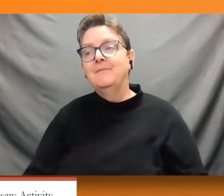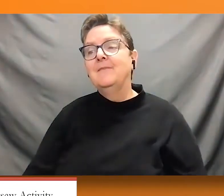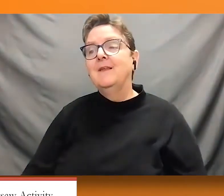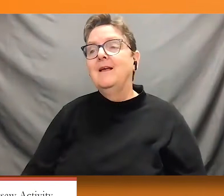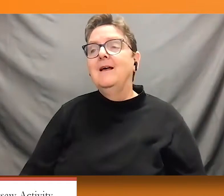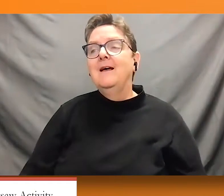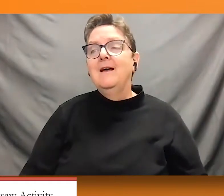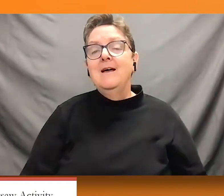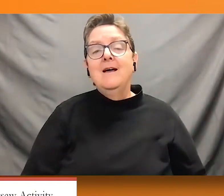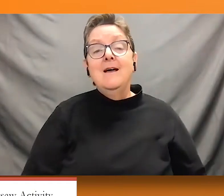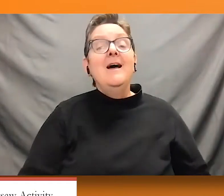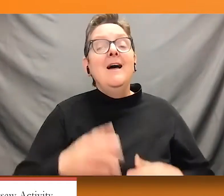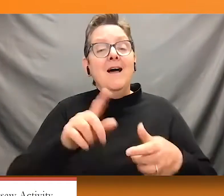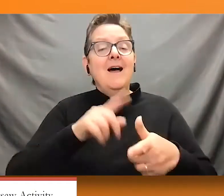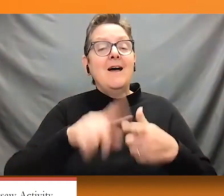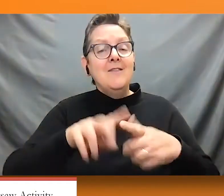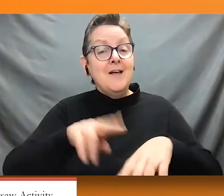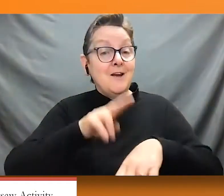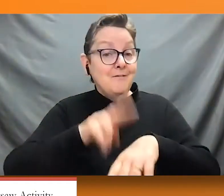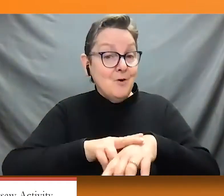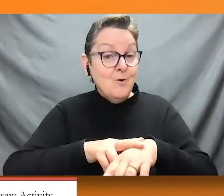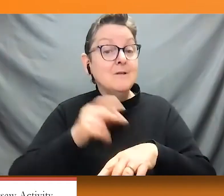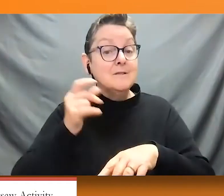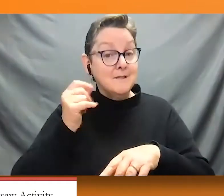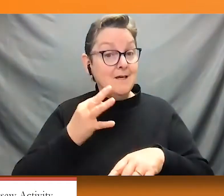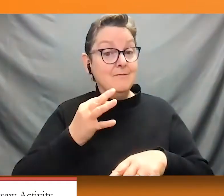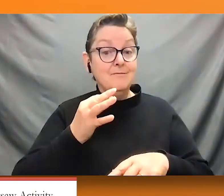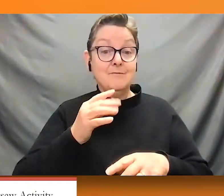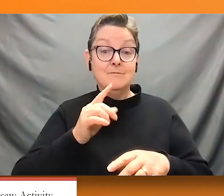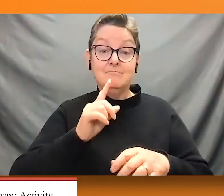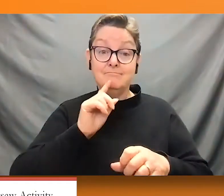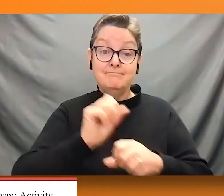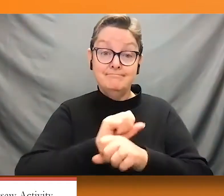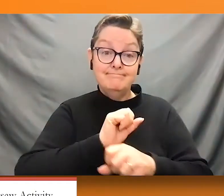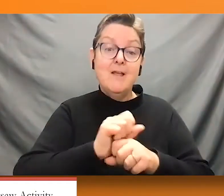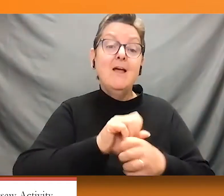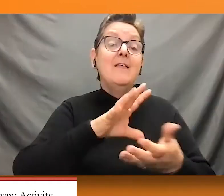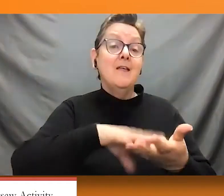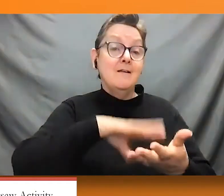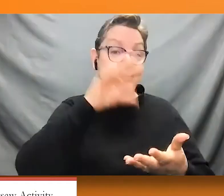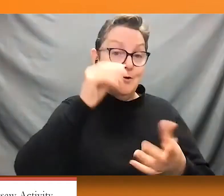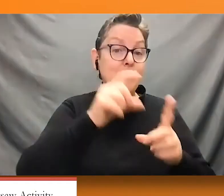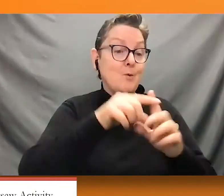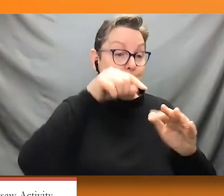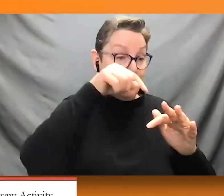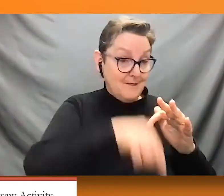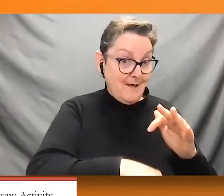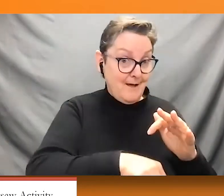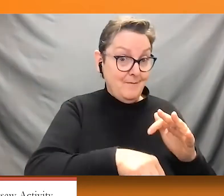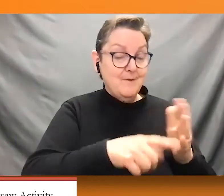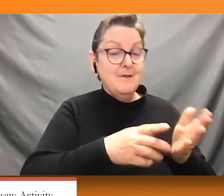And then, we all know that one of the best forms of learning is teaching. So, if they've learned this word, they've learned their word in depth,